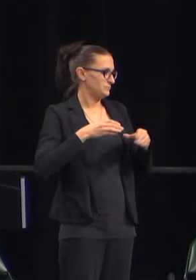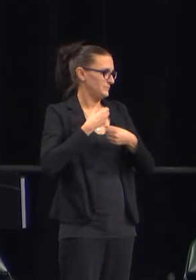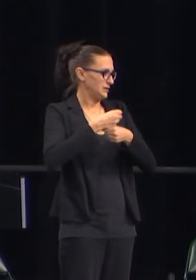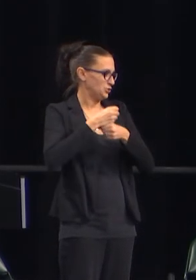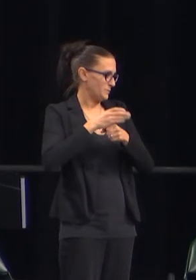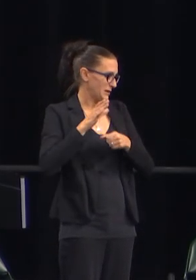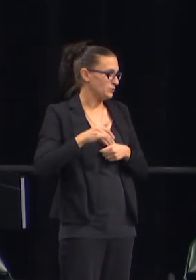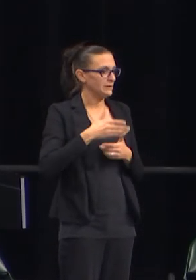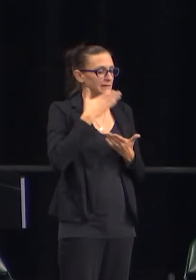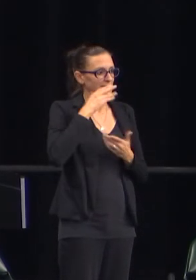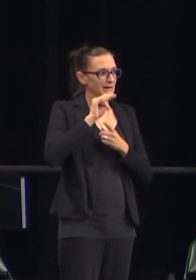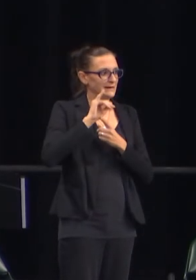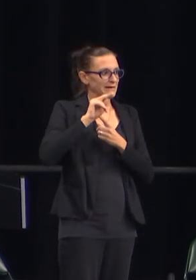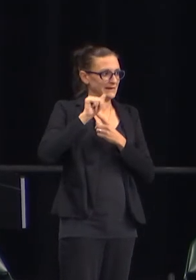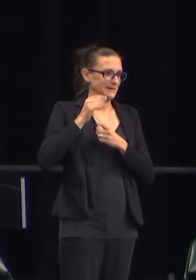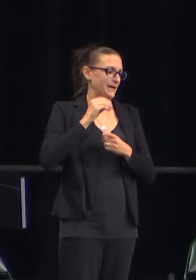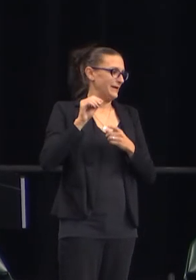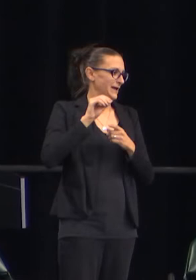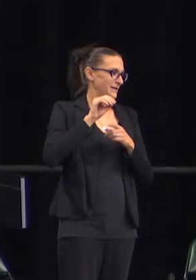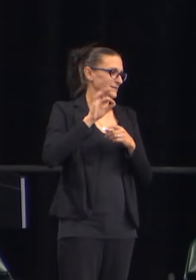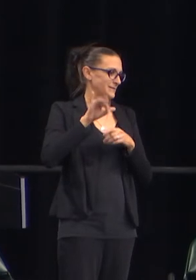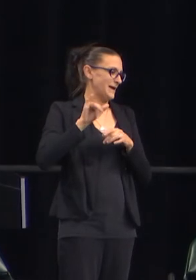Thank you, Nina Means and the Fashion Incubator team.